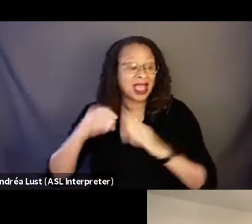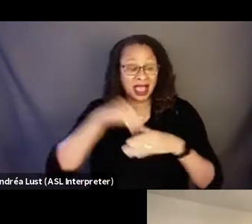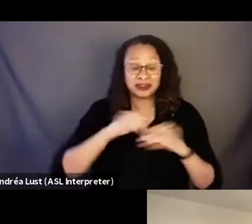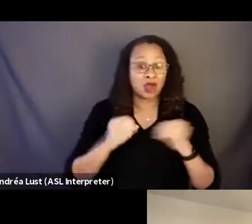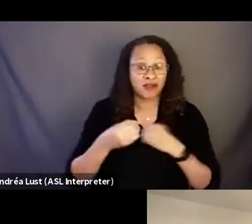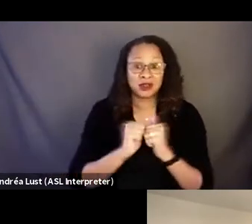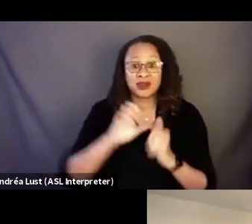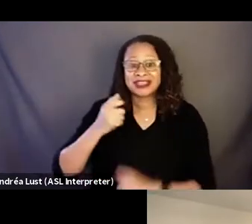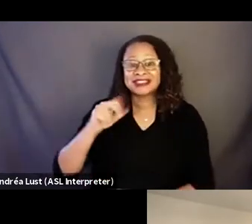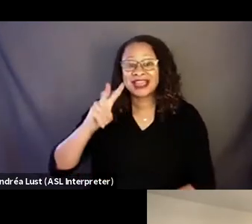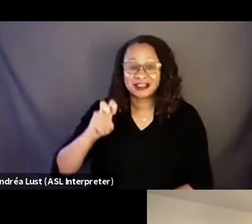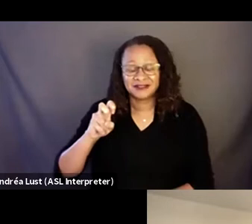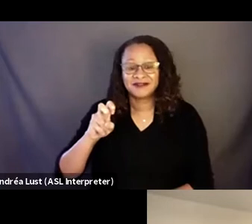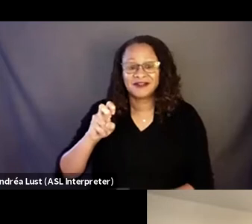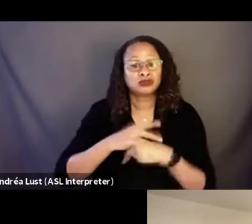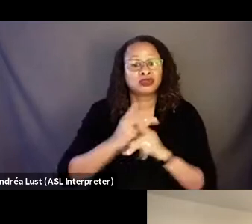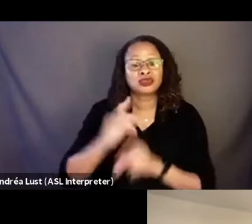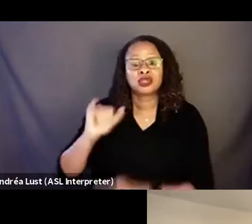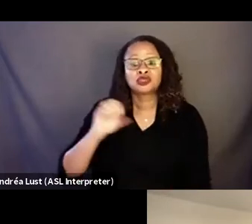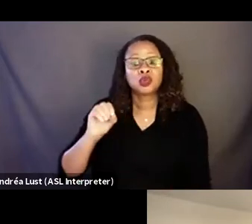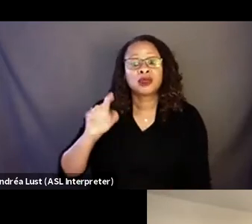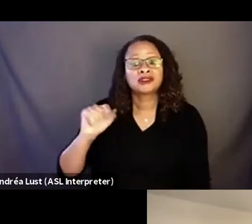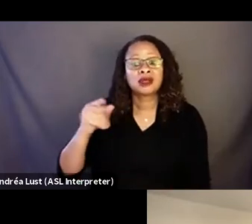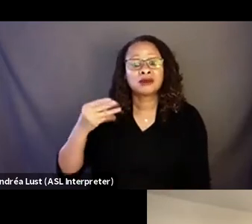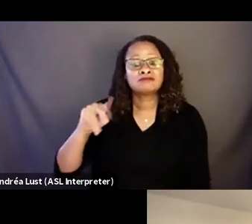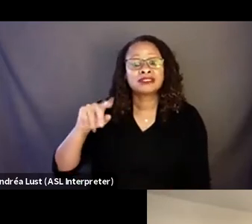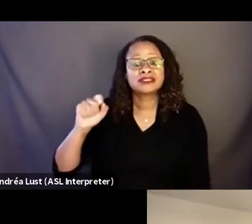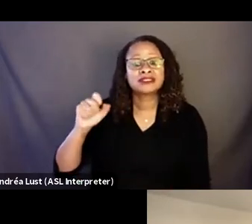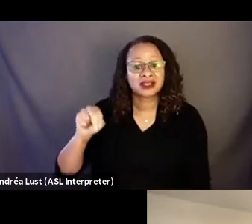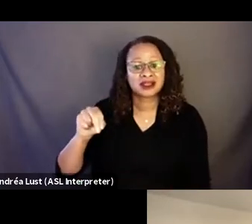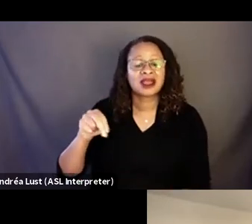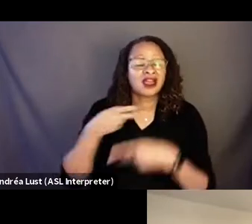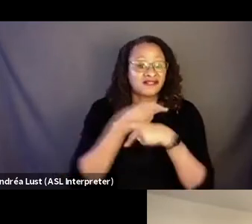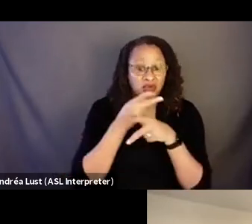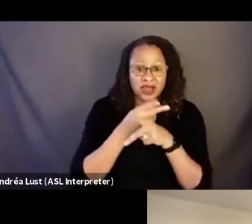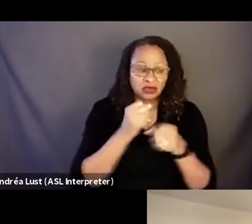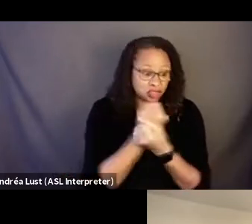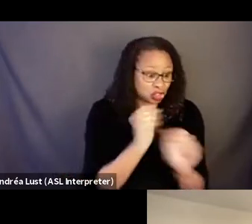Joy Thompson, figuring out security protocols and how to move forward